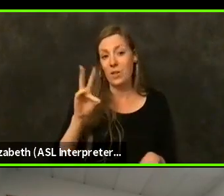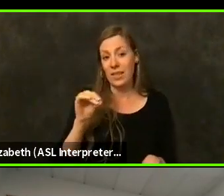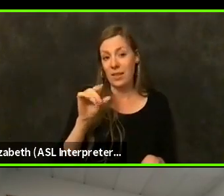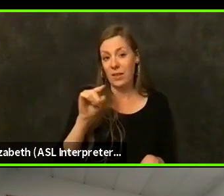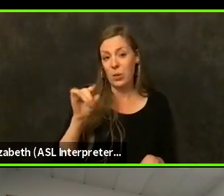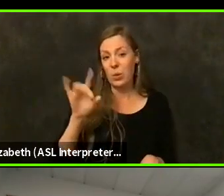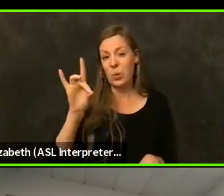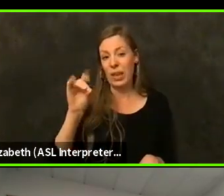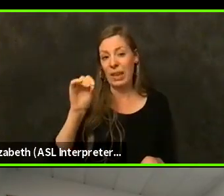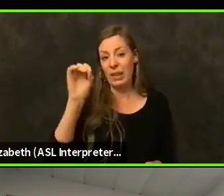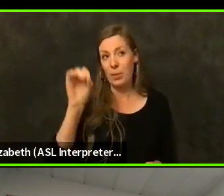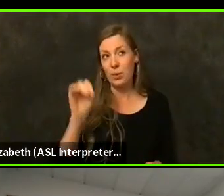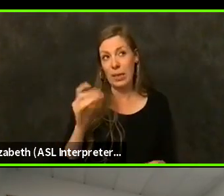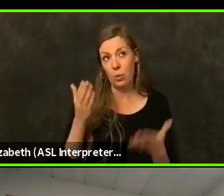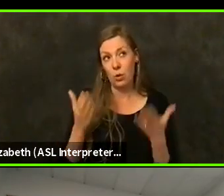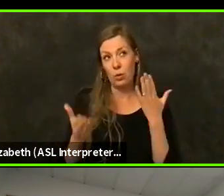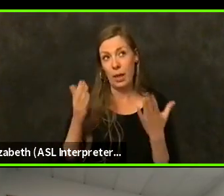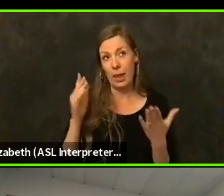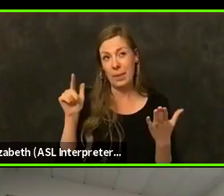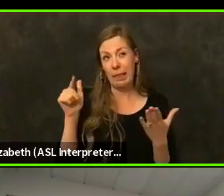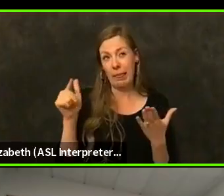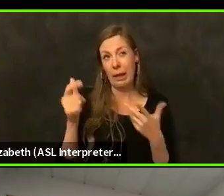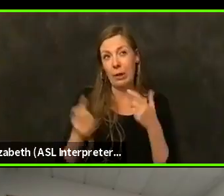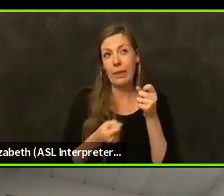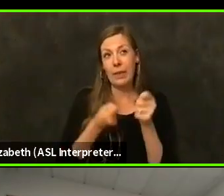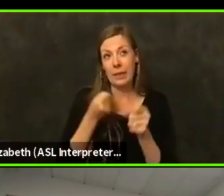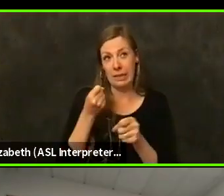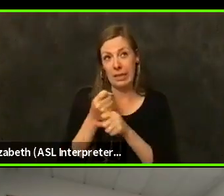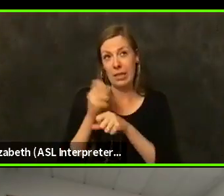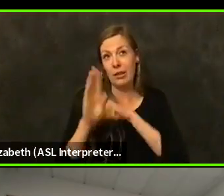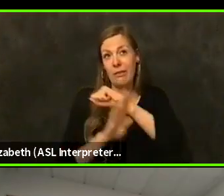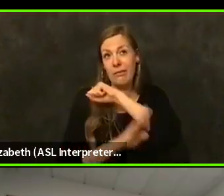will probably be later on this year, probably in the fall or so, that's the